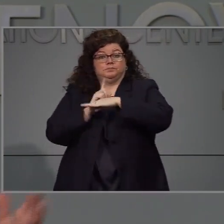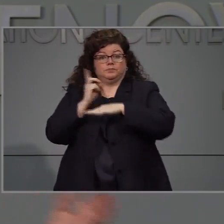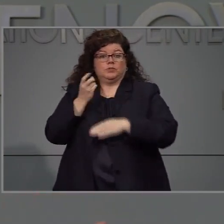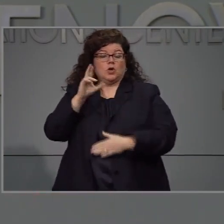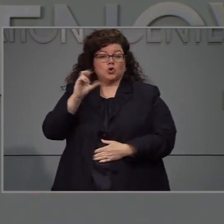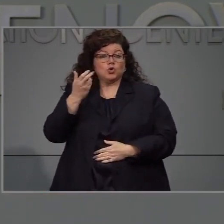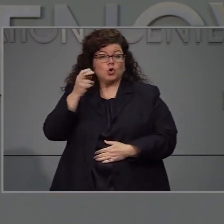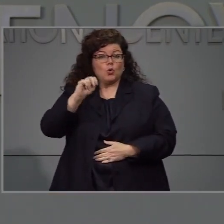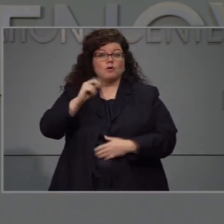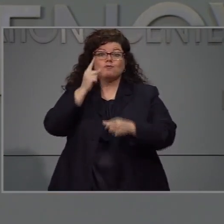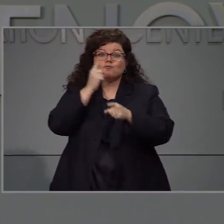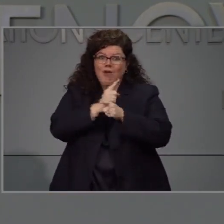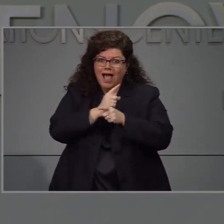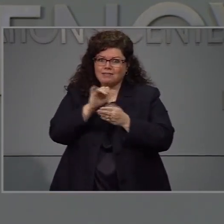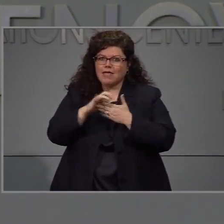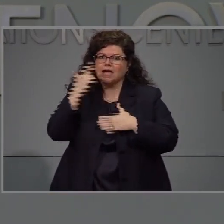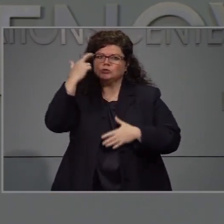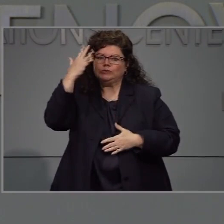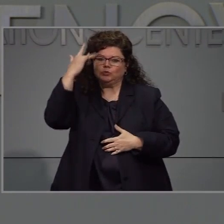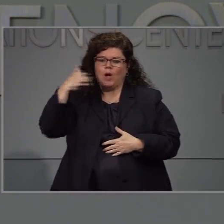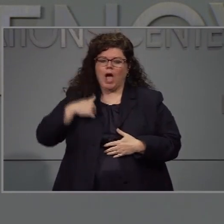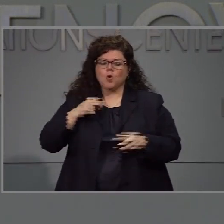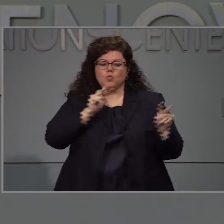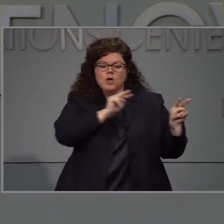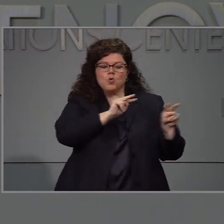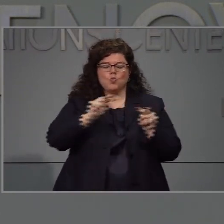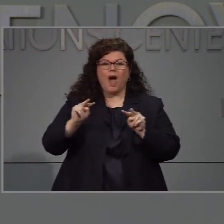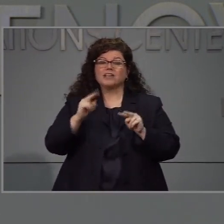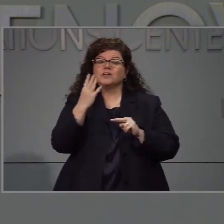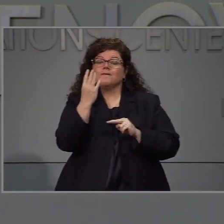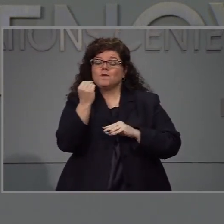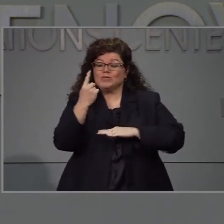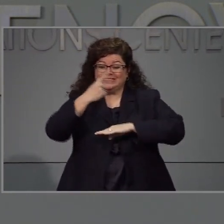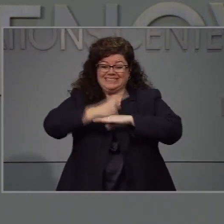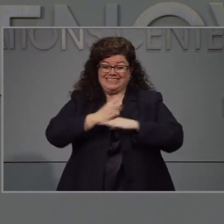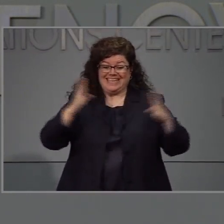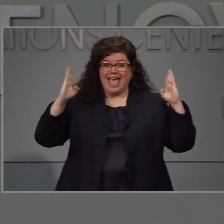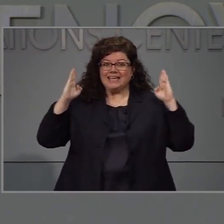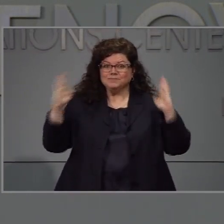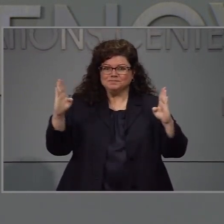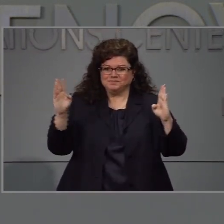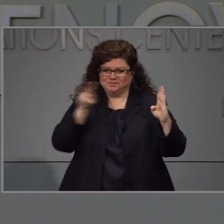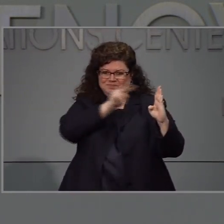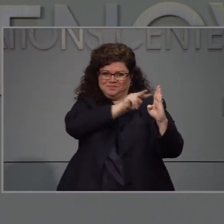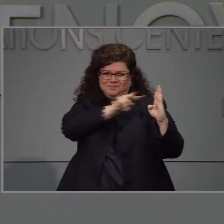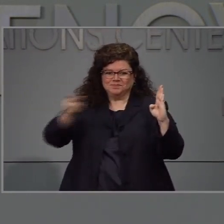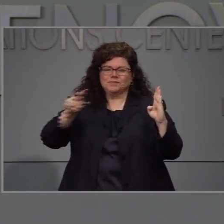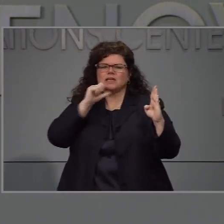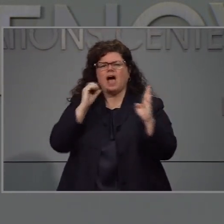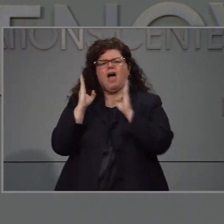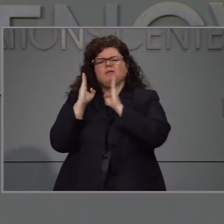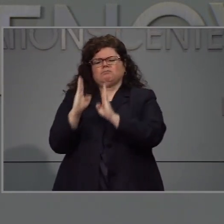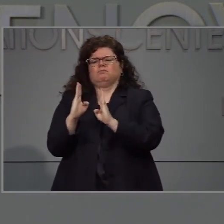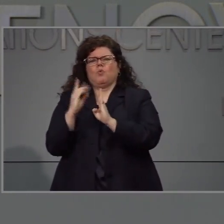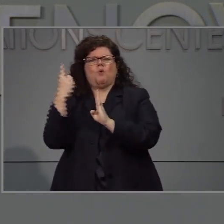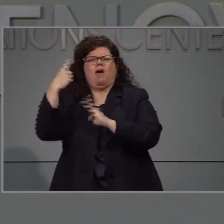DURING THAT TIME. RIGHT THANKS FOR THAT QUESTION, I'LL JUMP IN HERE, I'M MANDY COHEN SO WE CONTINUE TO LOOK AT THE DATA AND NOT ONLY HAVE WE BEEN LOOKING AT IT FOR THE PAST 14 DAYS IN PHASE,